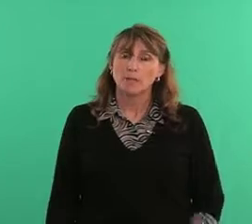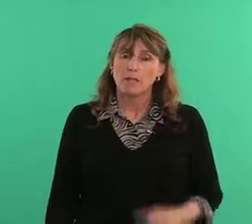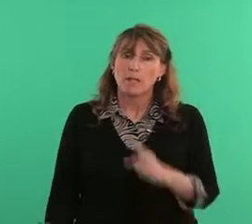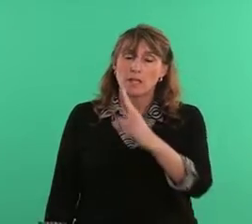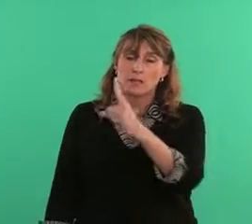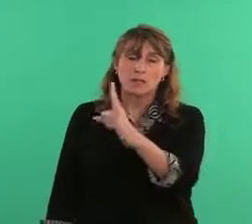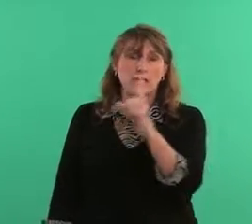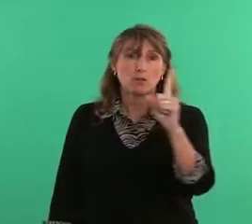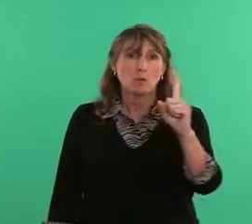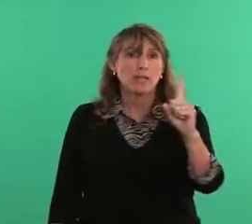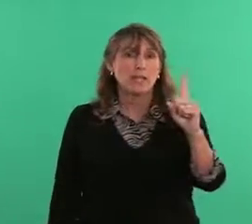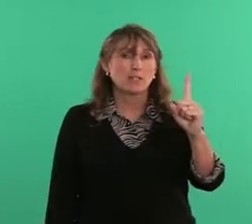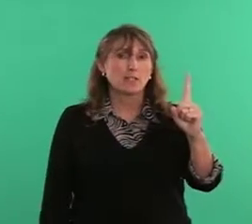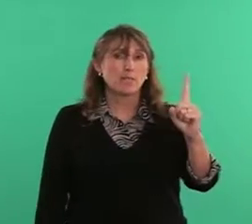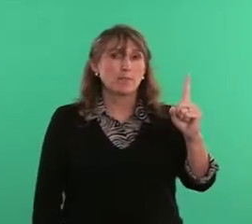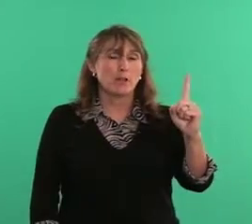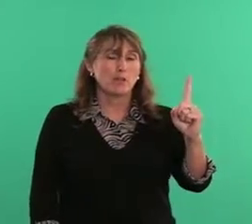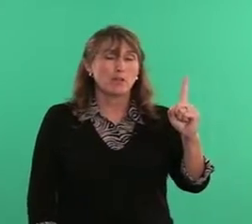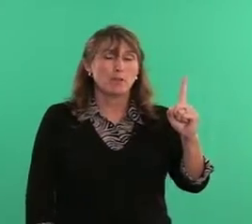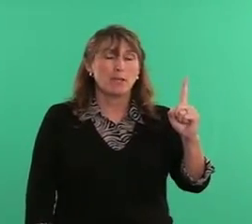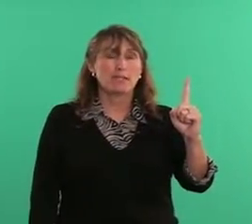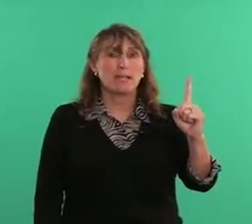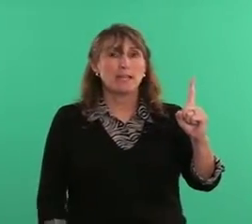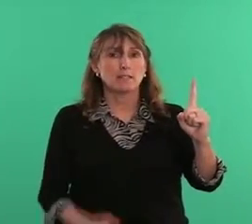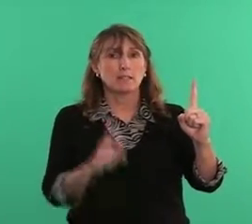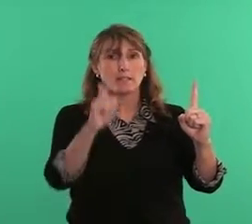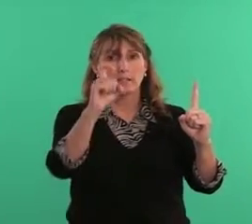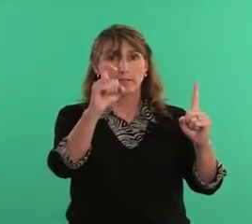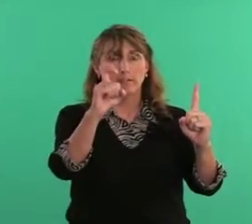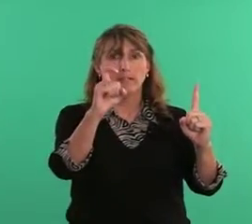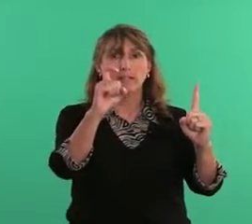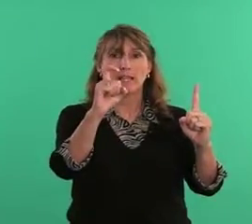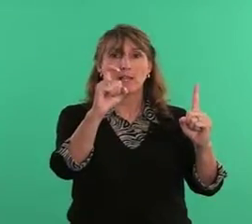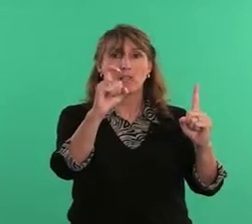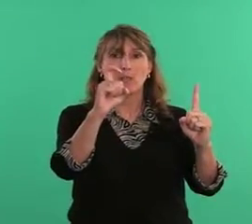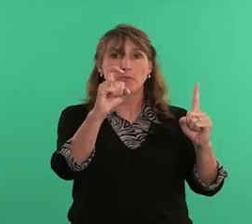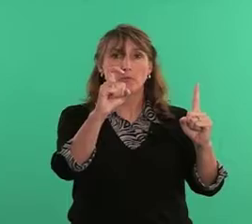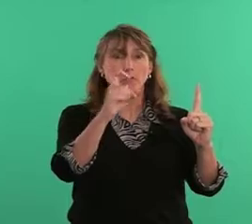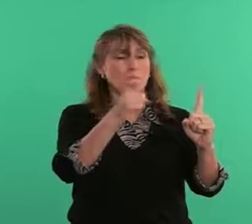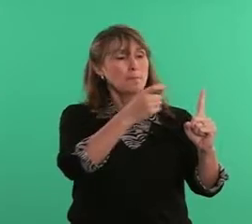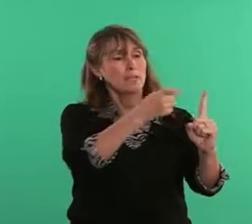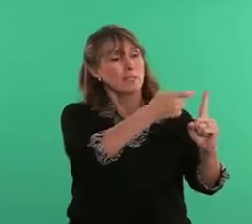take the one handshape off of your base hand the X handshape from your dominant